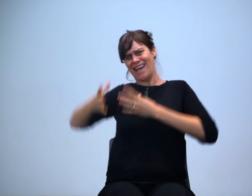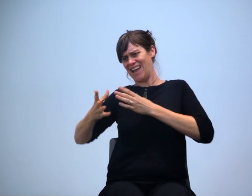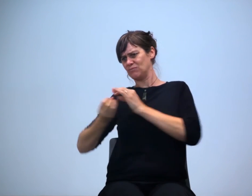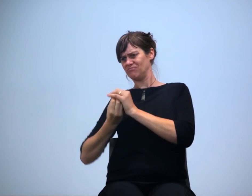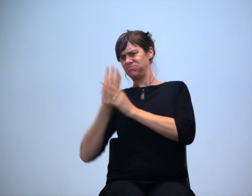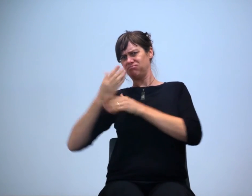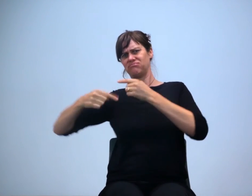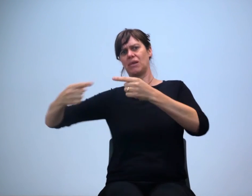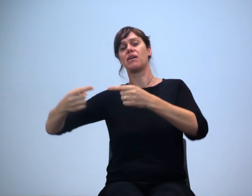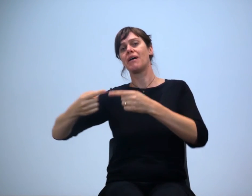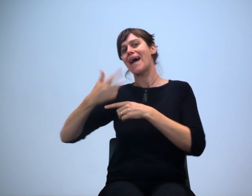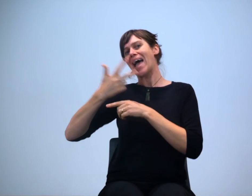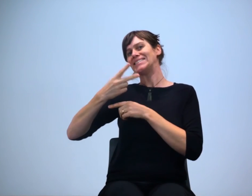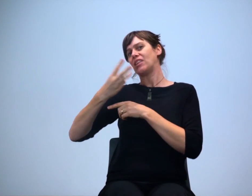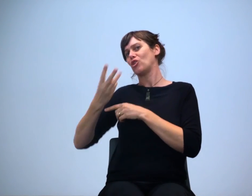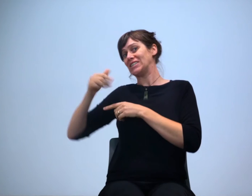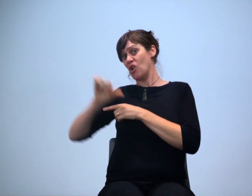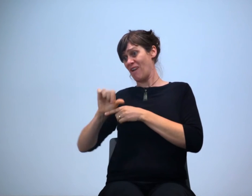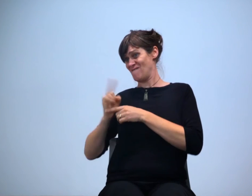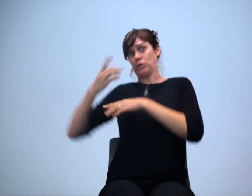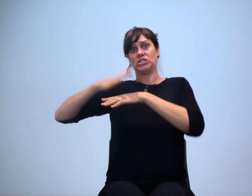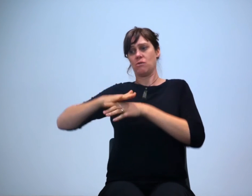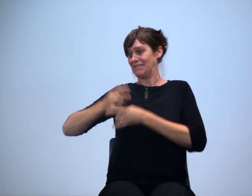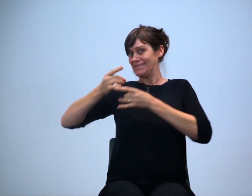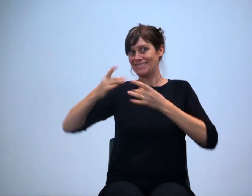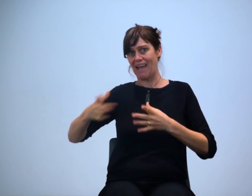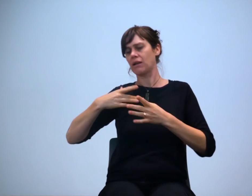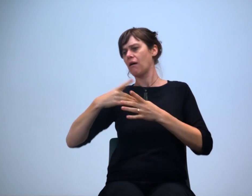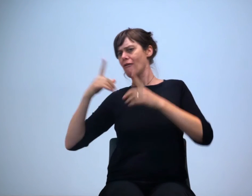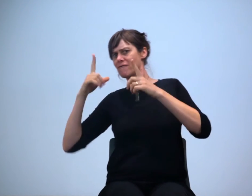without a camera, starting in 1839,